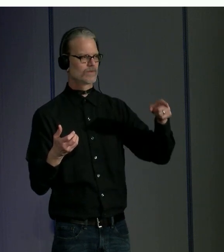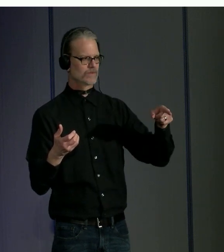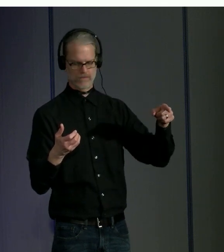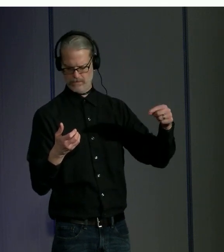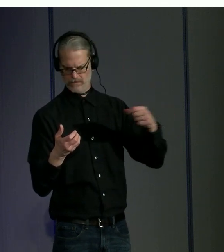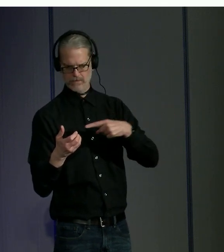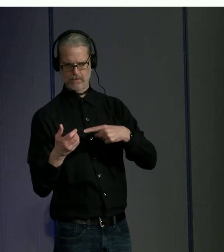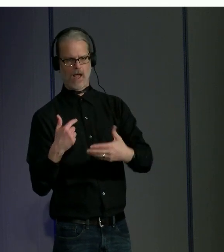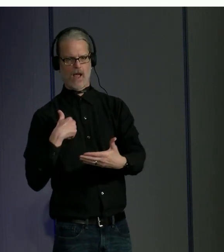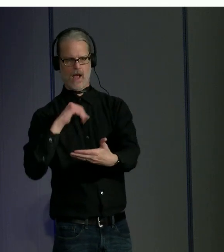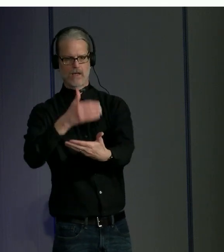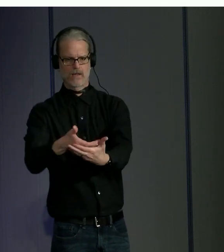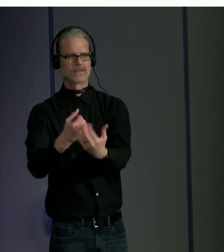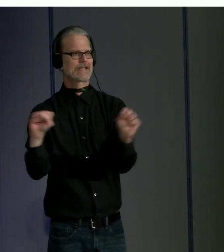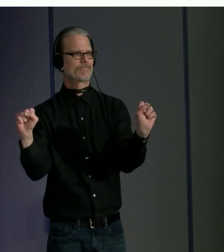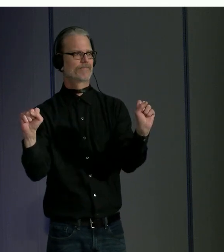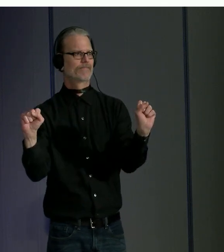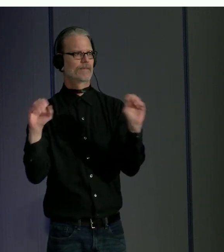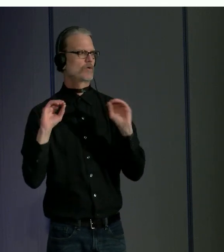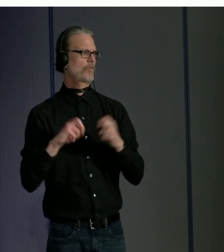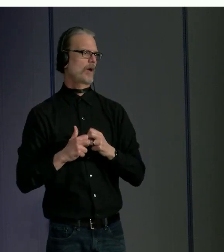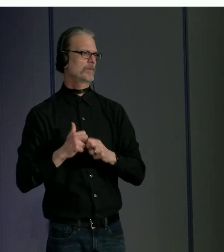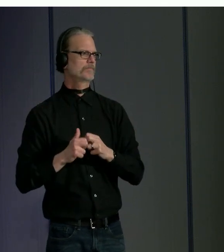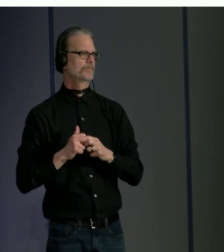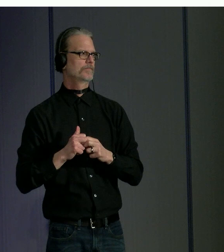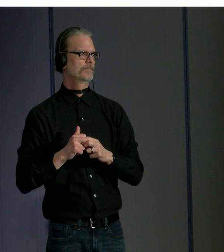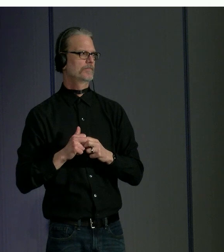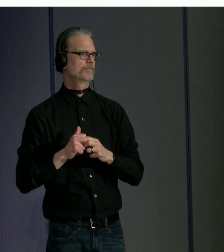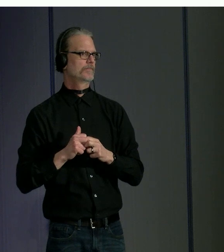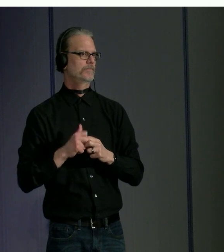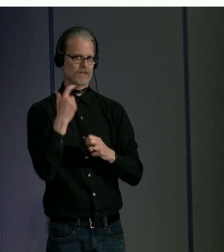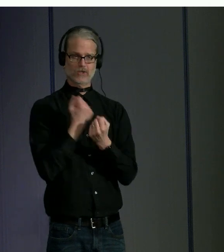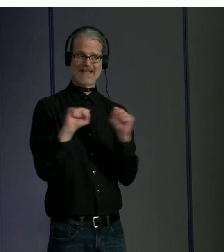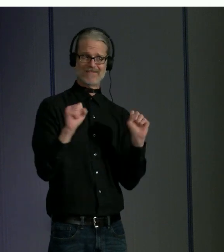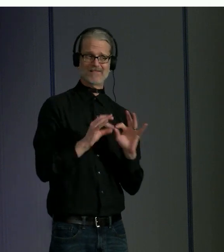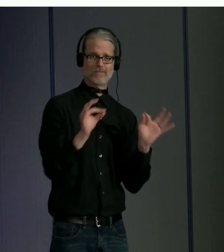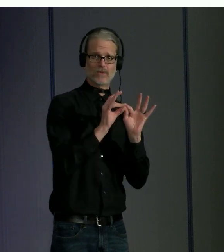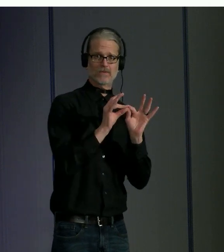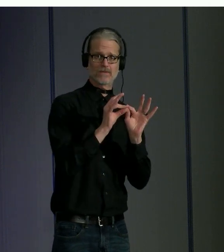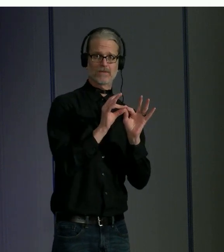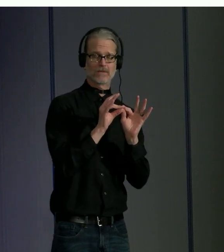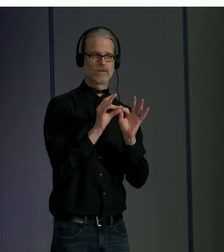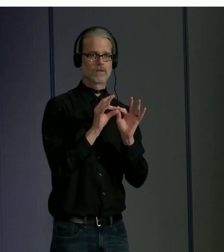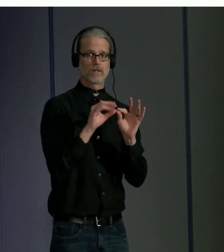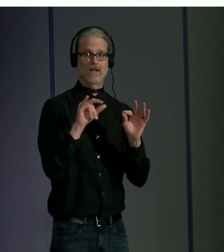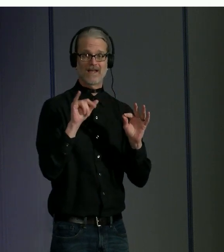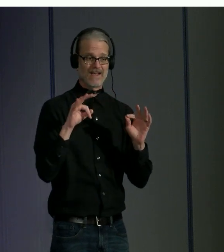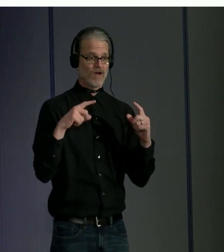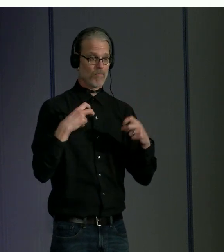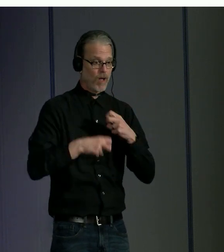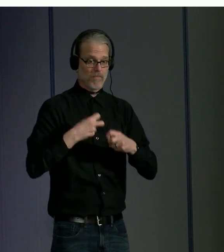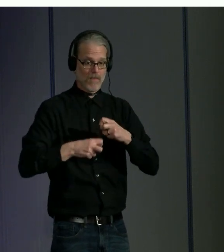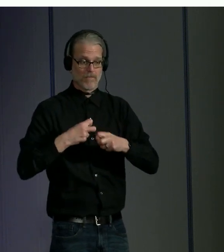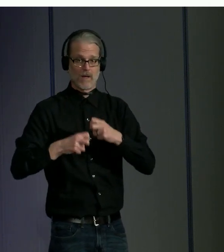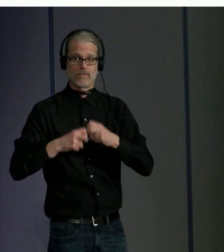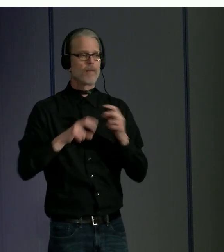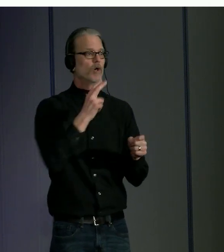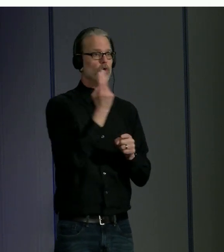there haven't been problems and there's a safety element to it. And Uber would have to solve all of those problems.